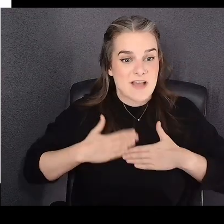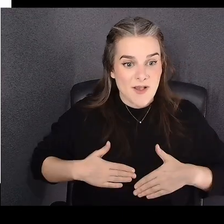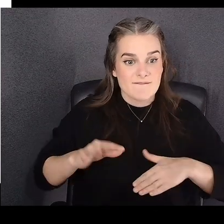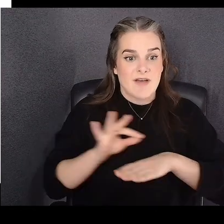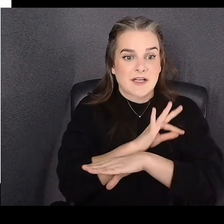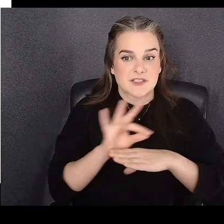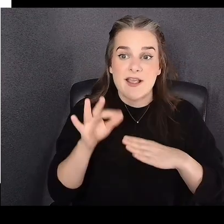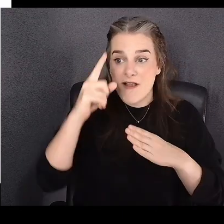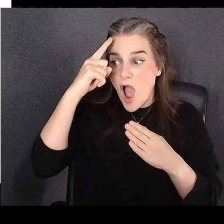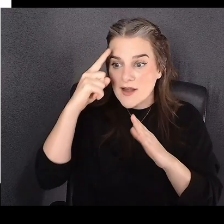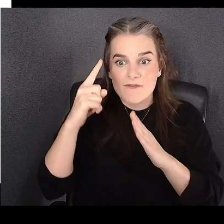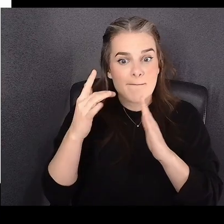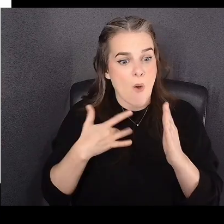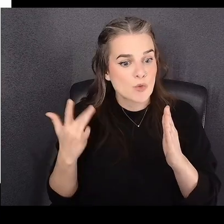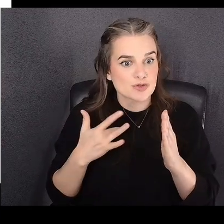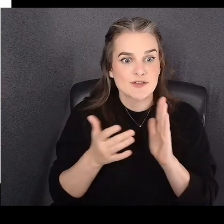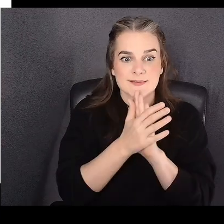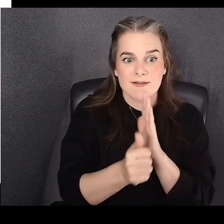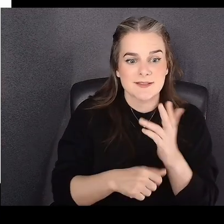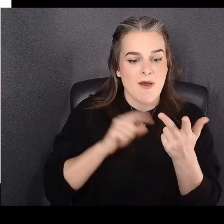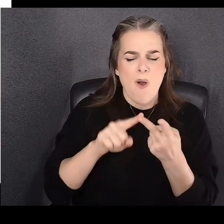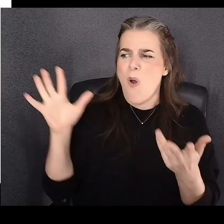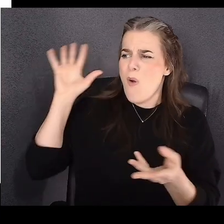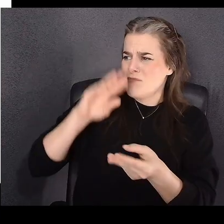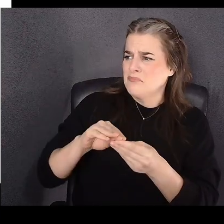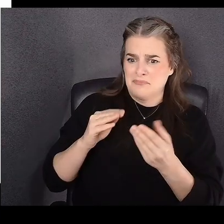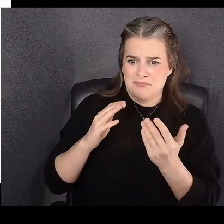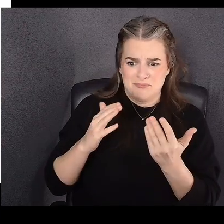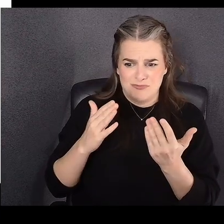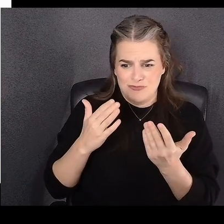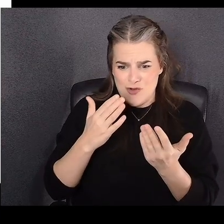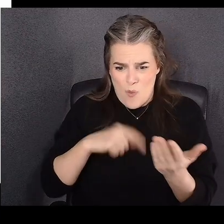We're also talking overall quality of life, which we talk about all the time.